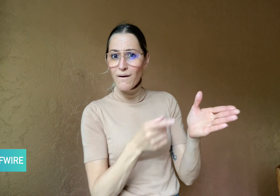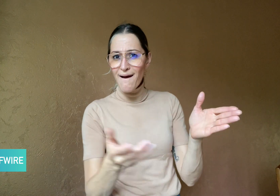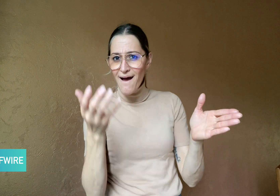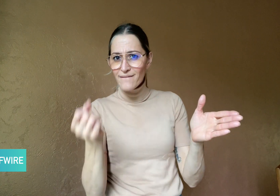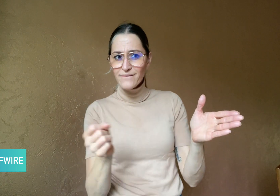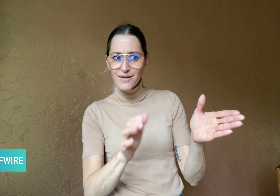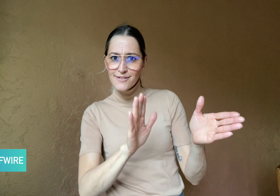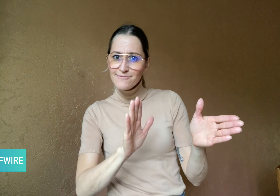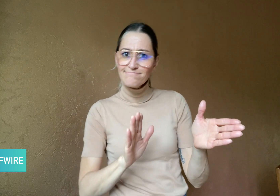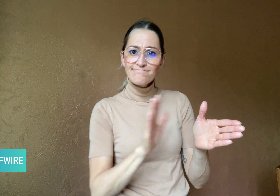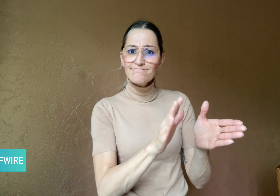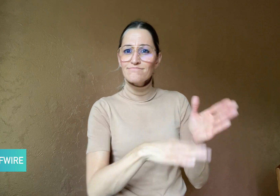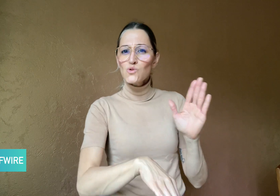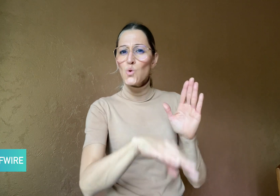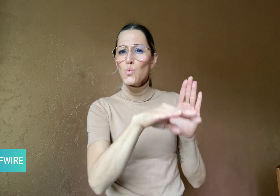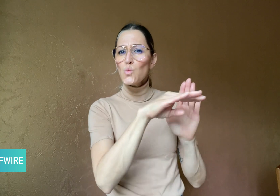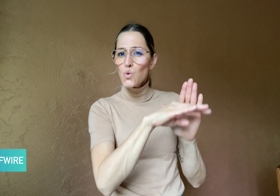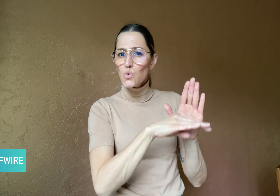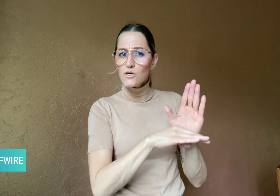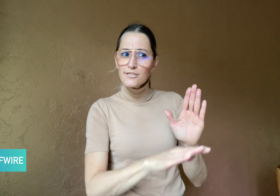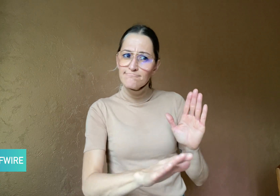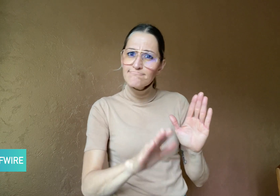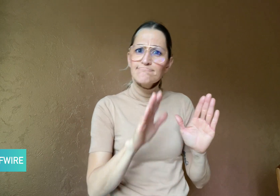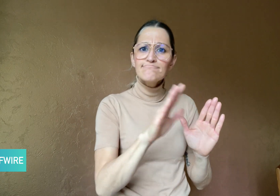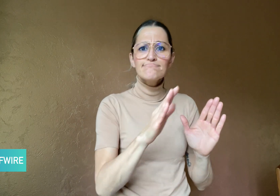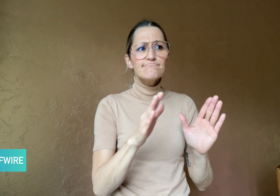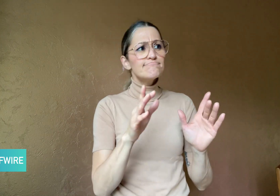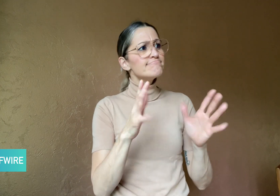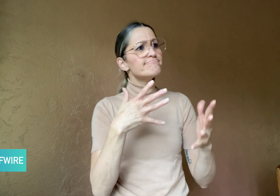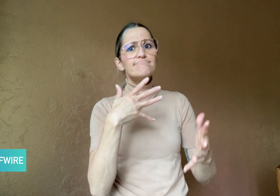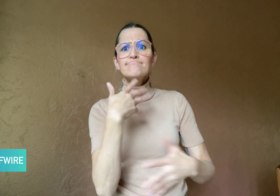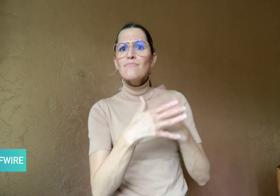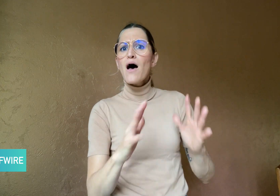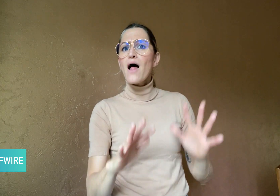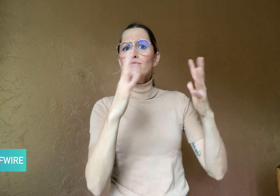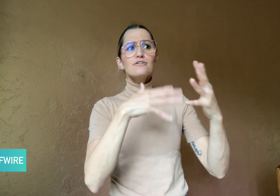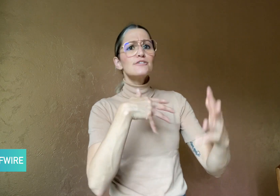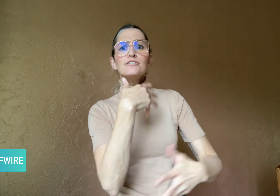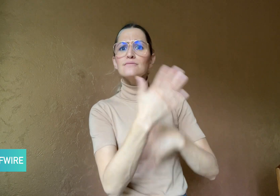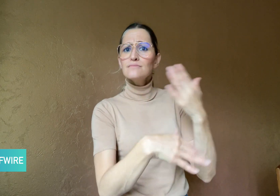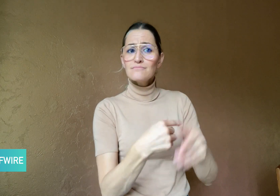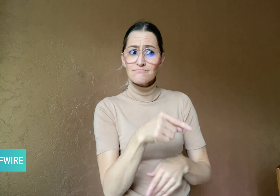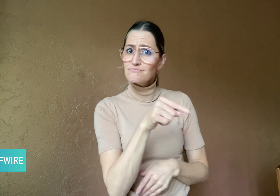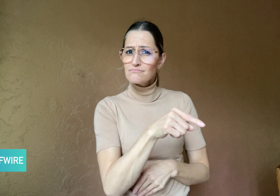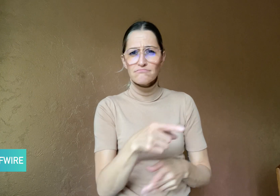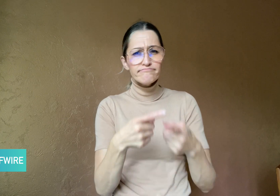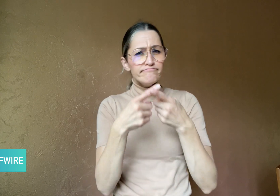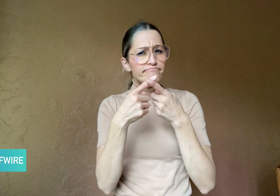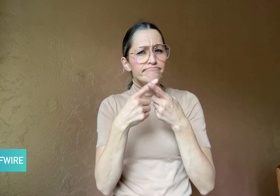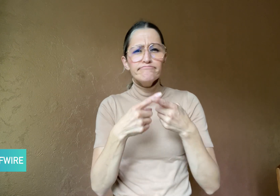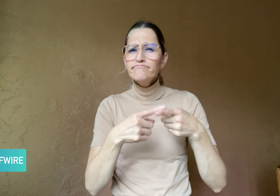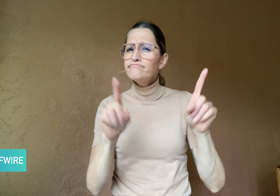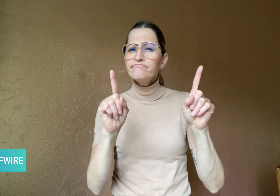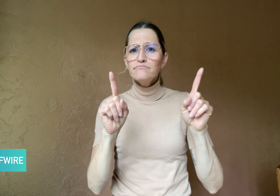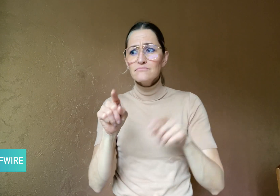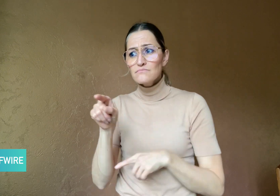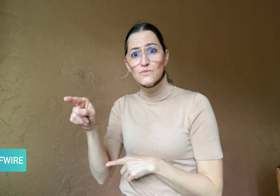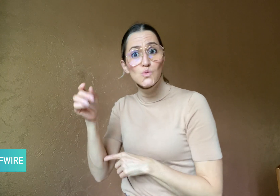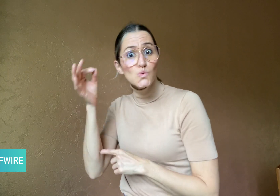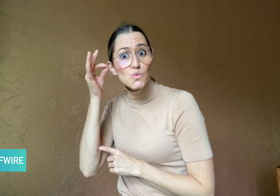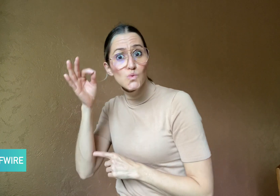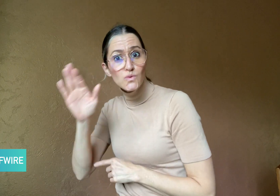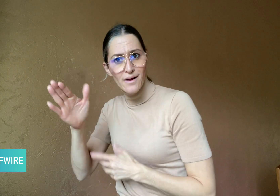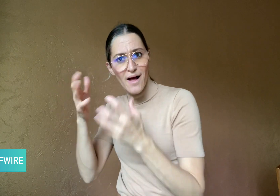different from the hearing world. Some CODAs can appear